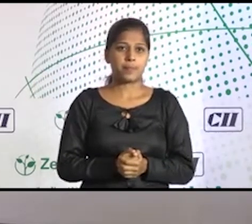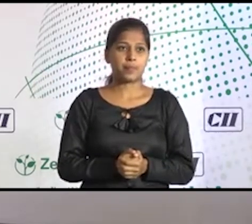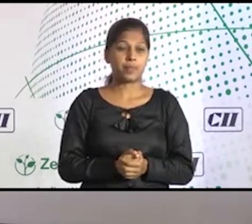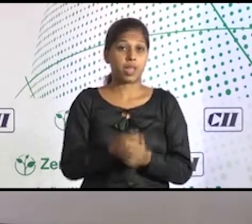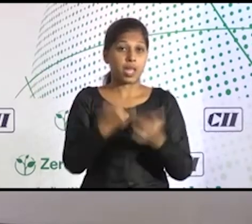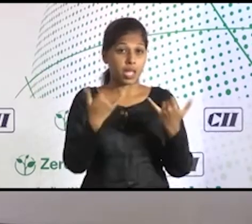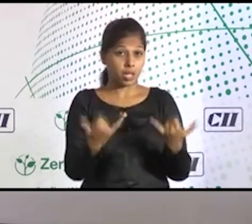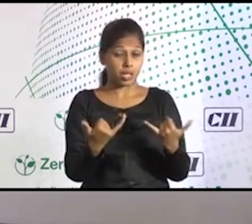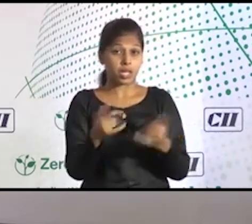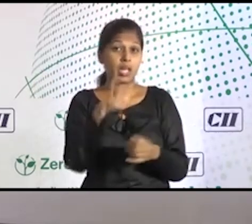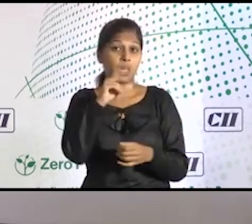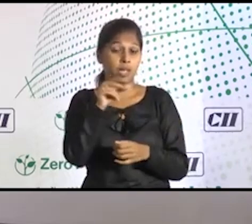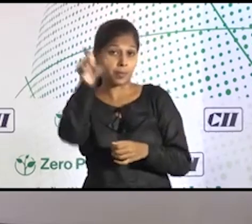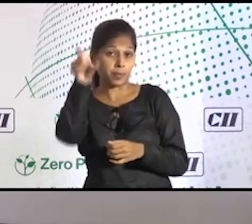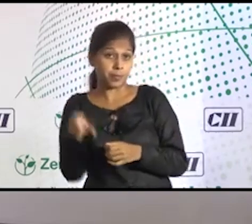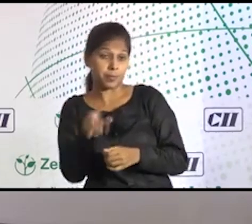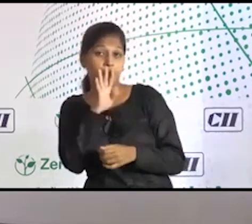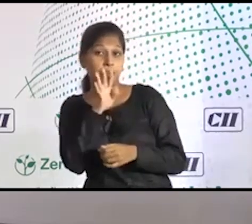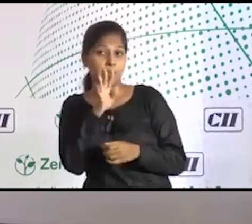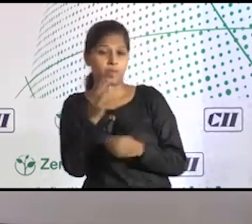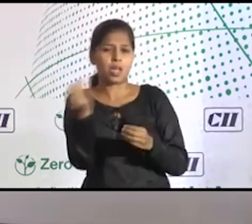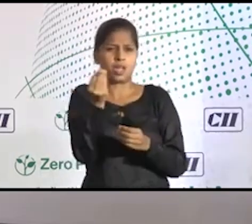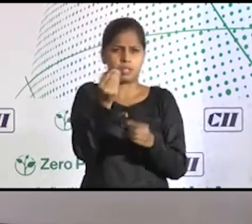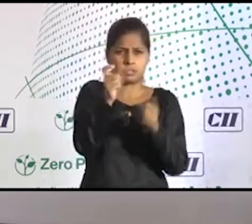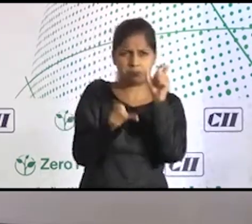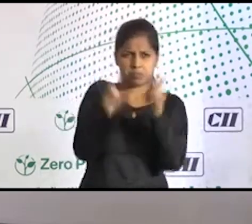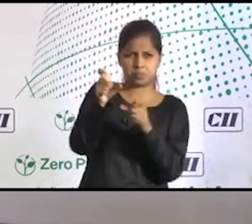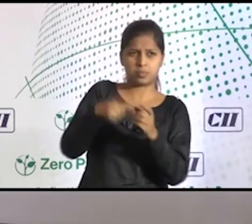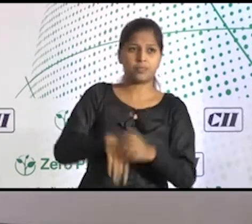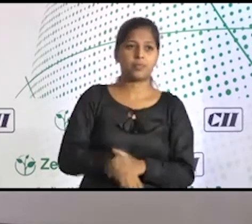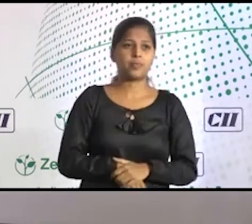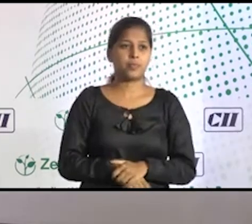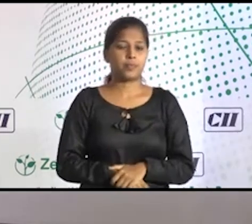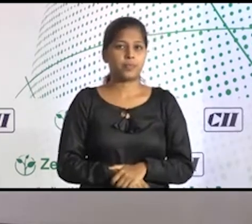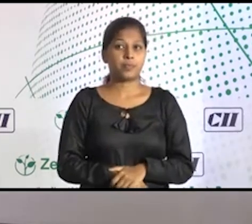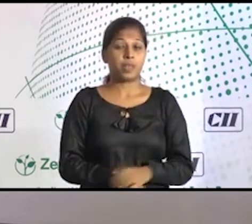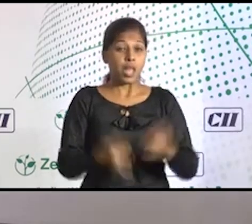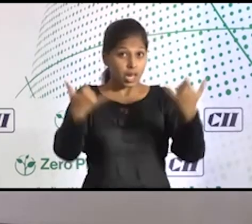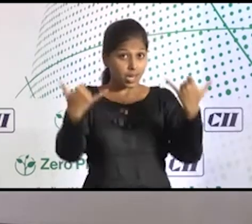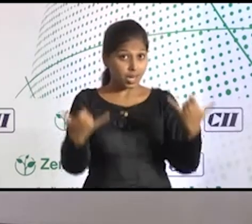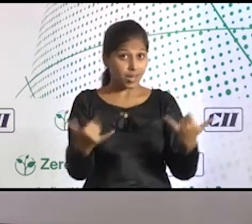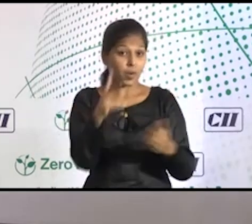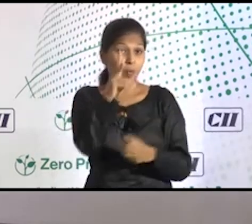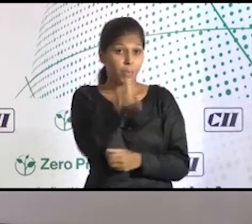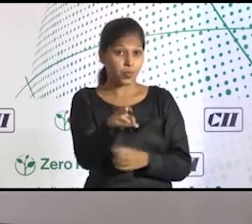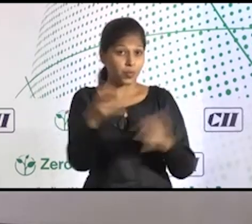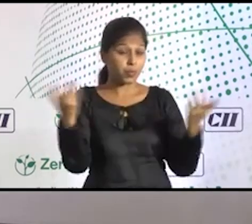about the speaker, so it saves us some time from introductions and we launch straight into questions.